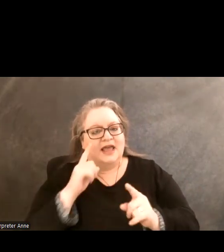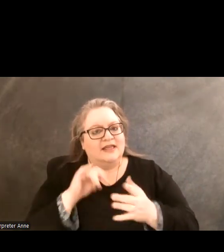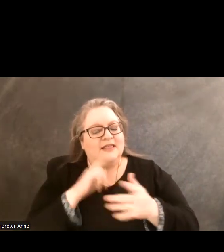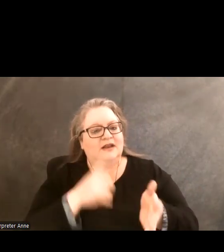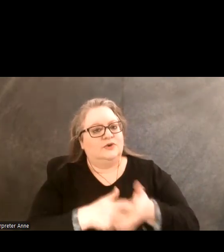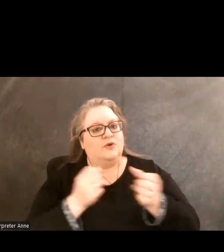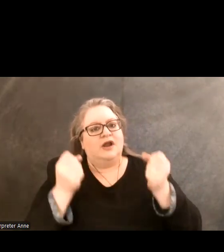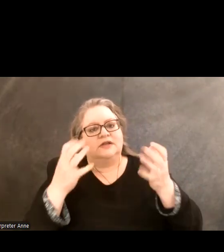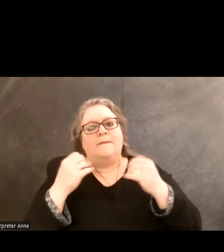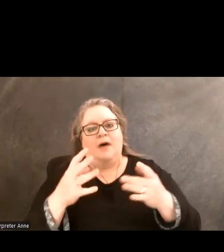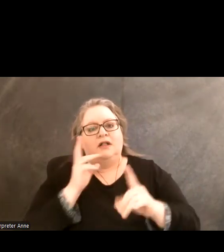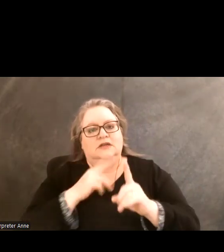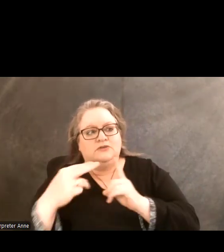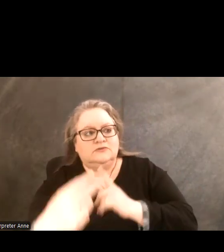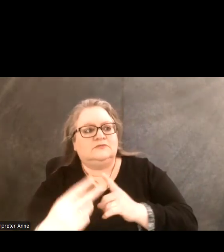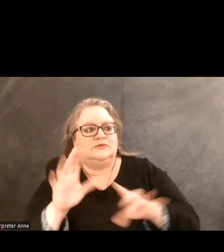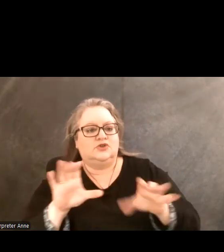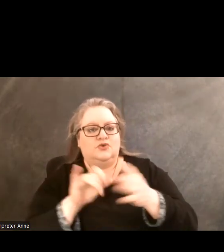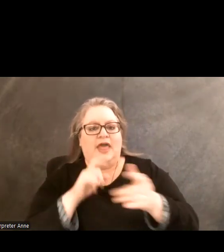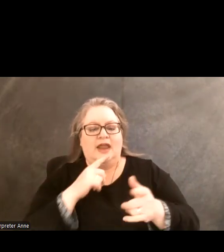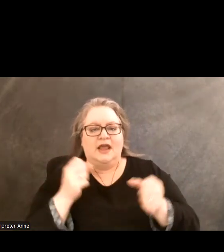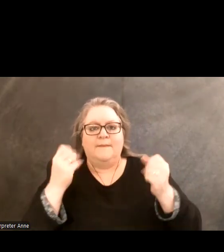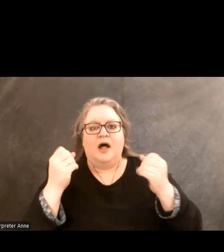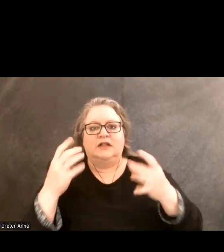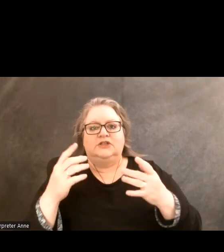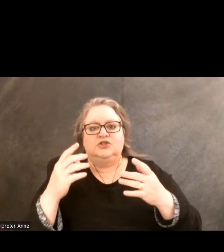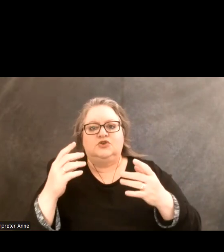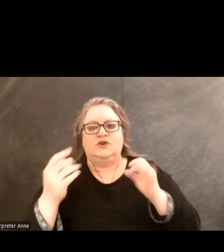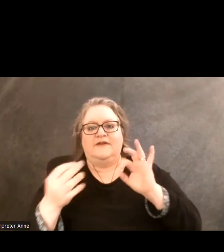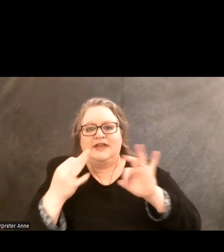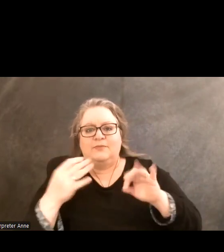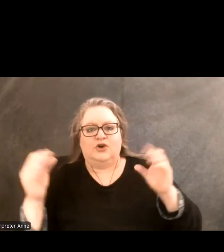voices to do that, and a multitude of inputs to do that.